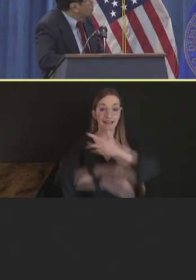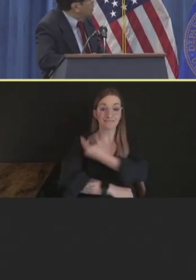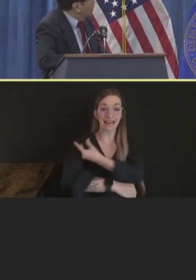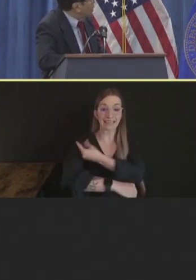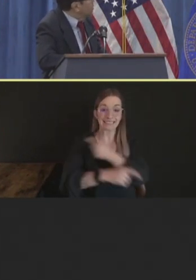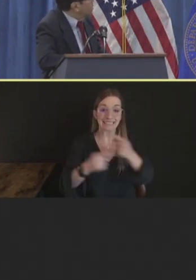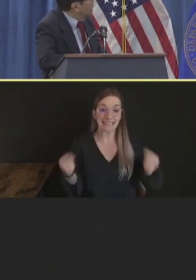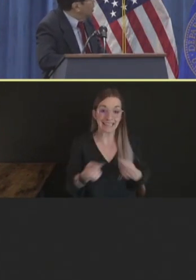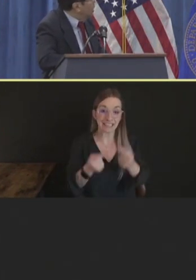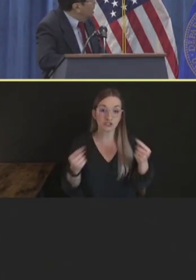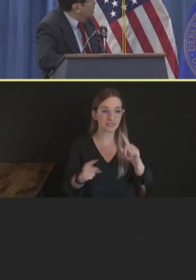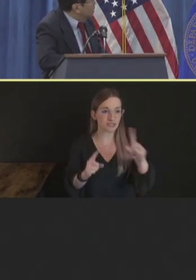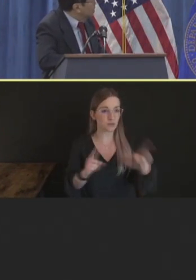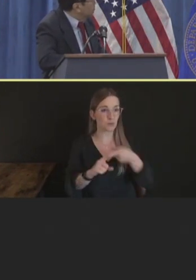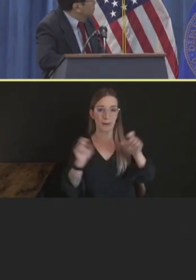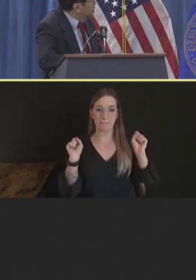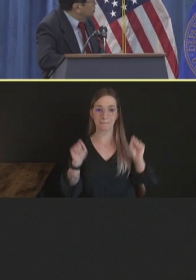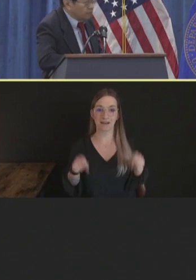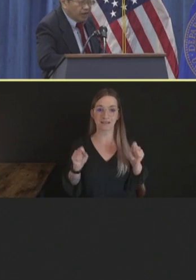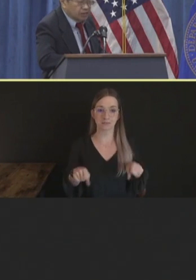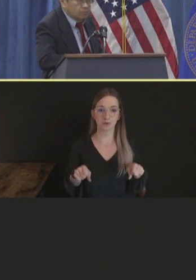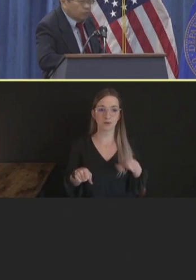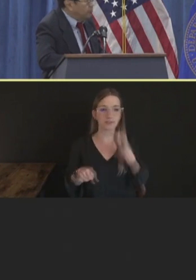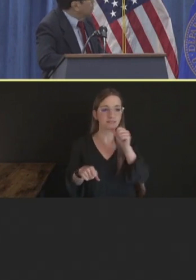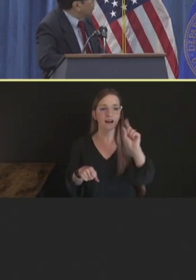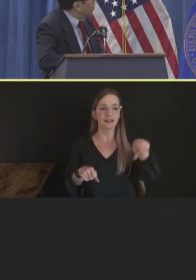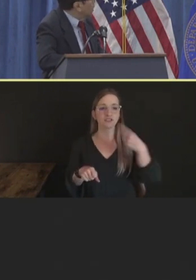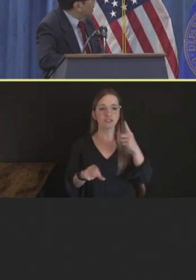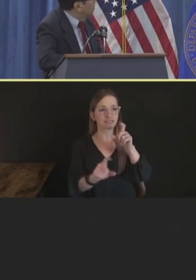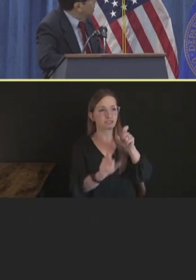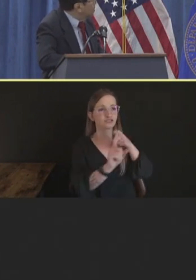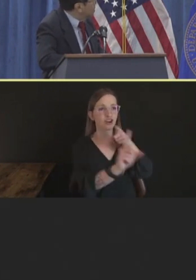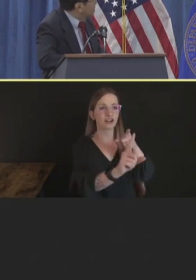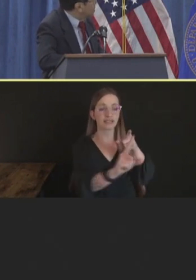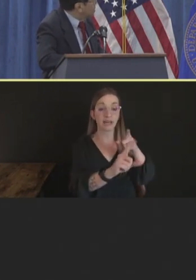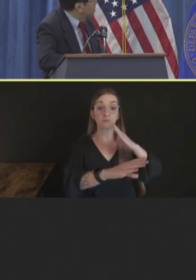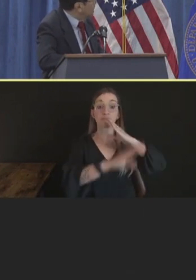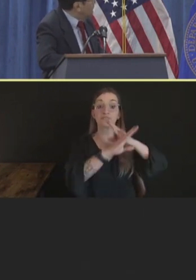target inanition of vaccine preventable diseases.